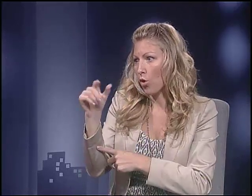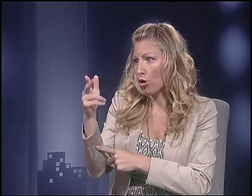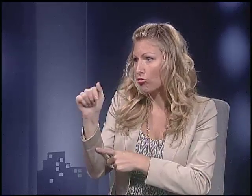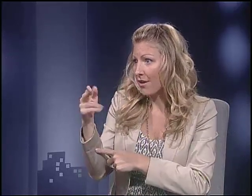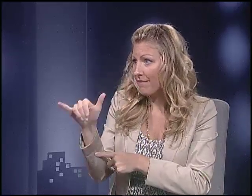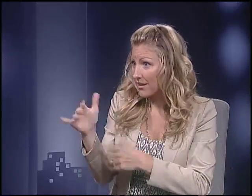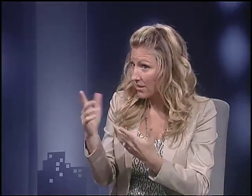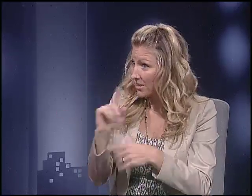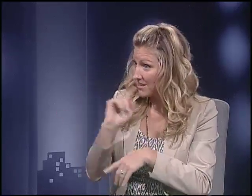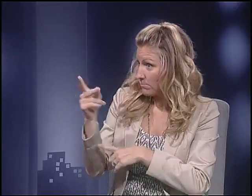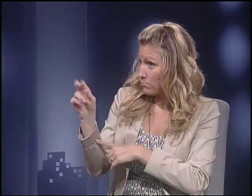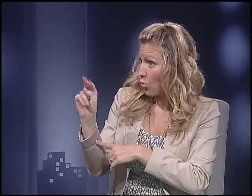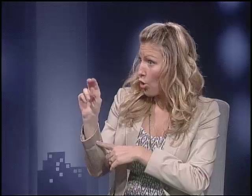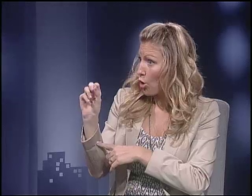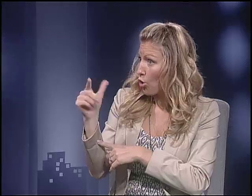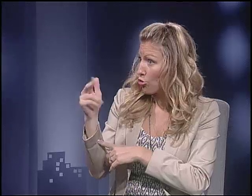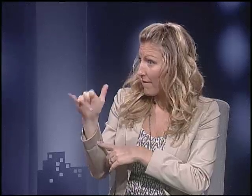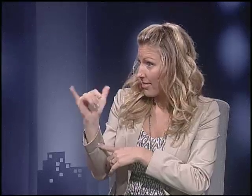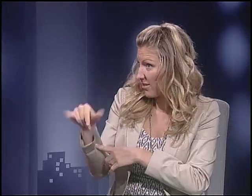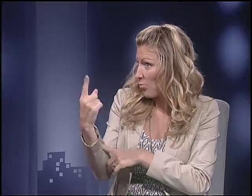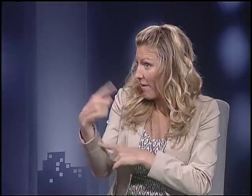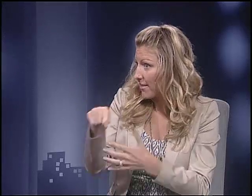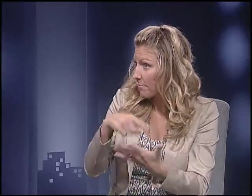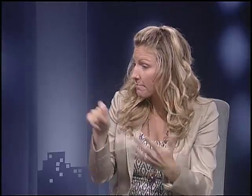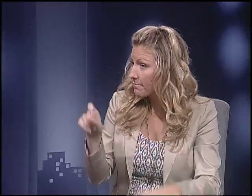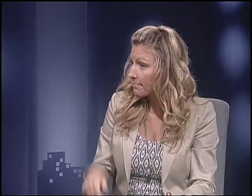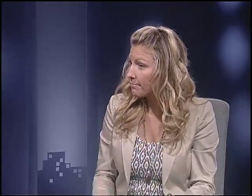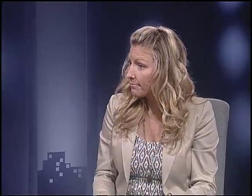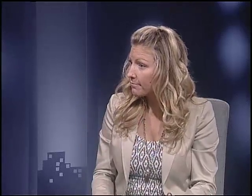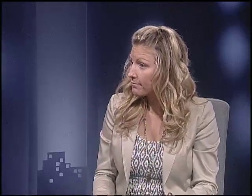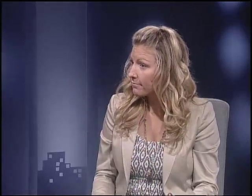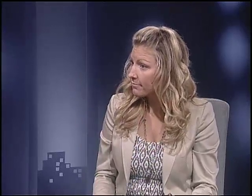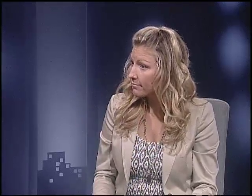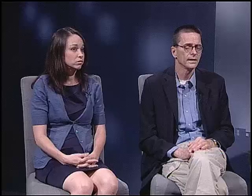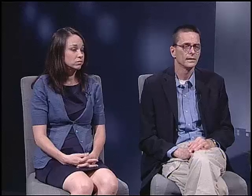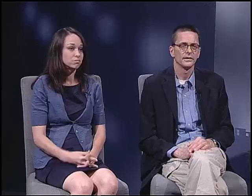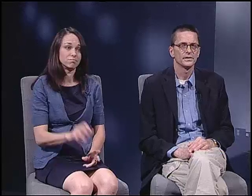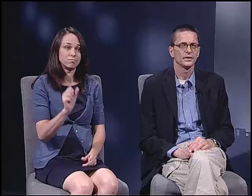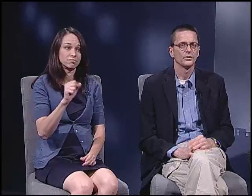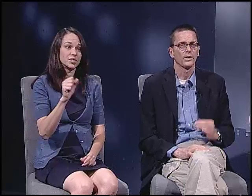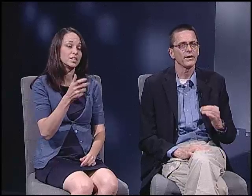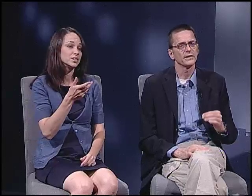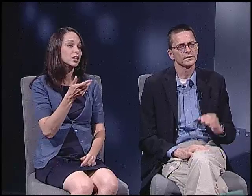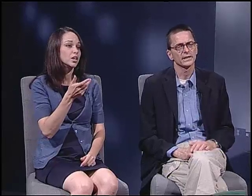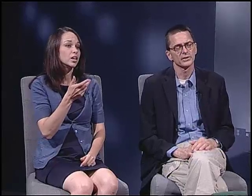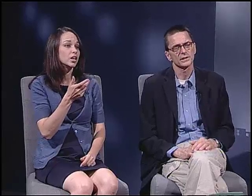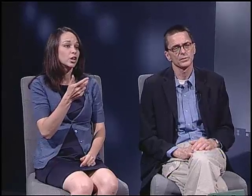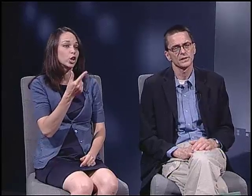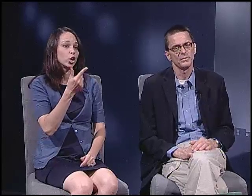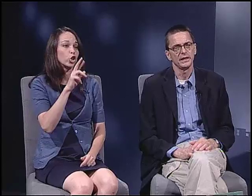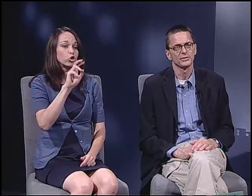I know that you've written a lot about pornography. Is pornography one of those? Yeah, graphic sexually explicit media is one